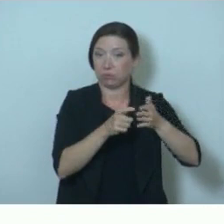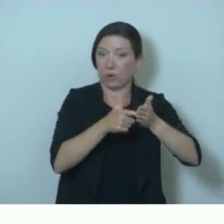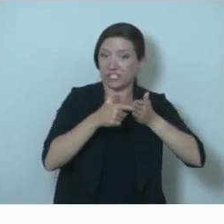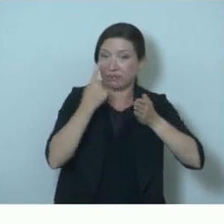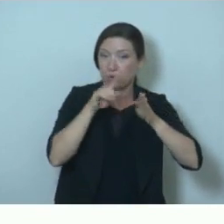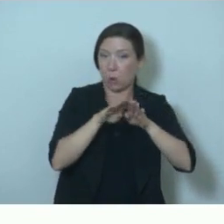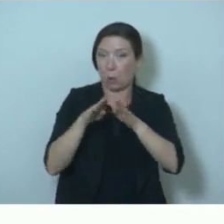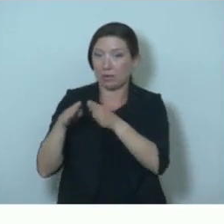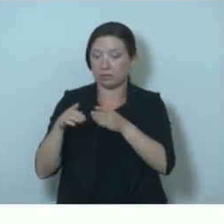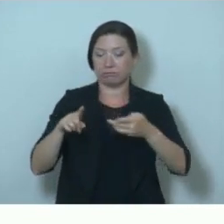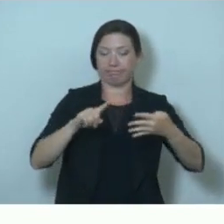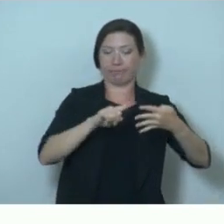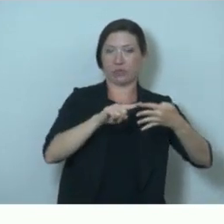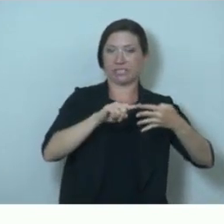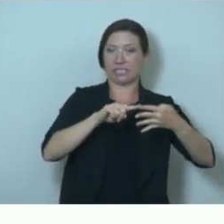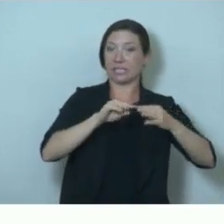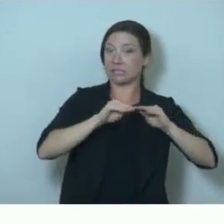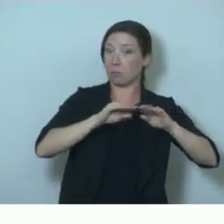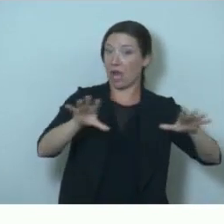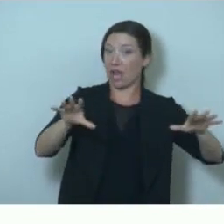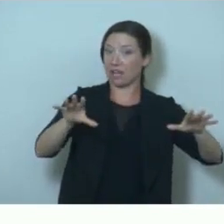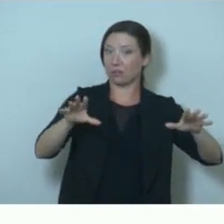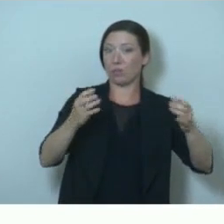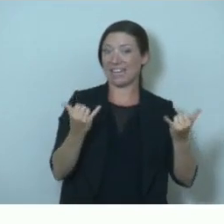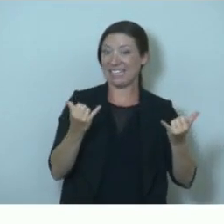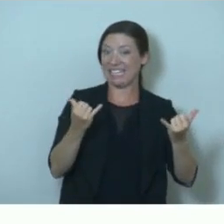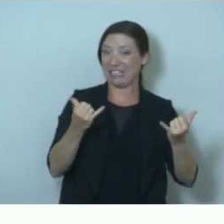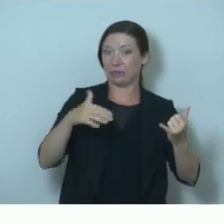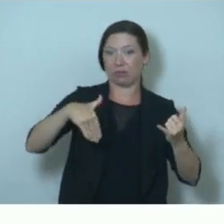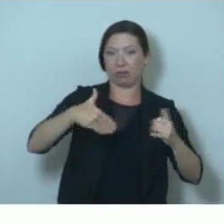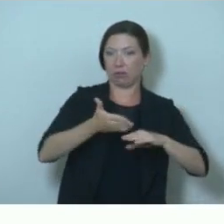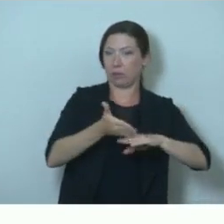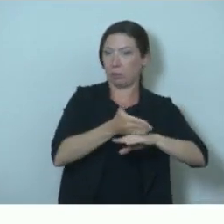IF WE ARE GATING CRAY TIER YA, SPREAD, NOT IMPROVING.